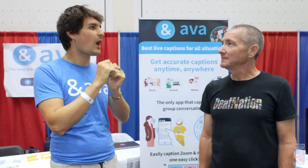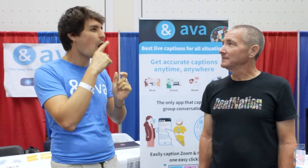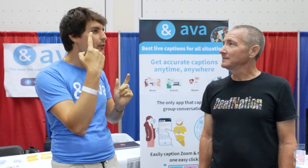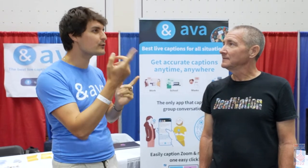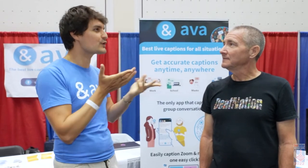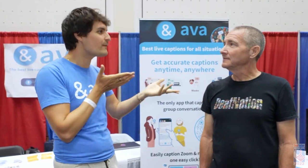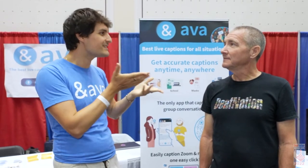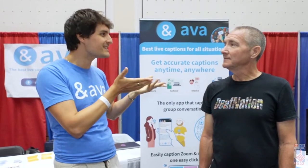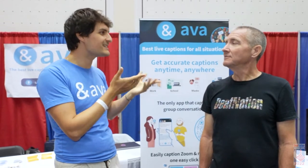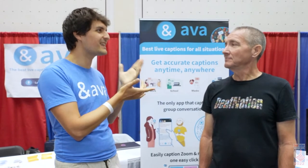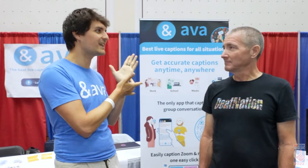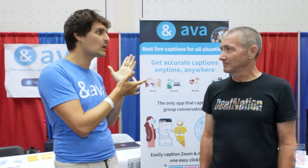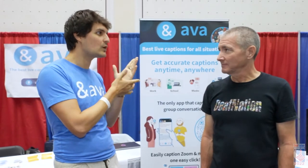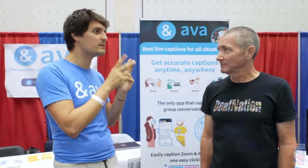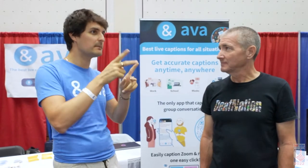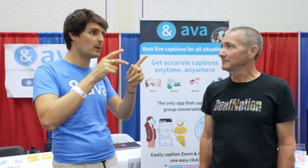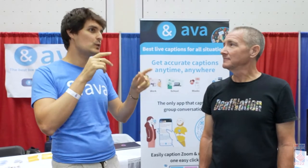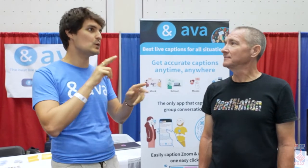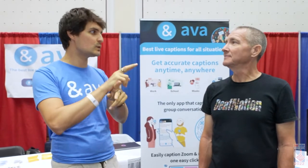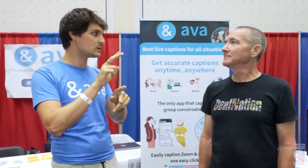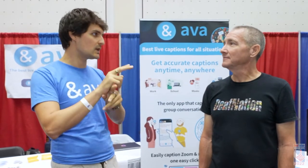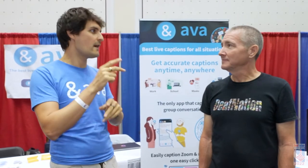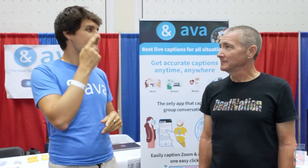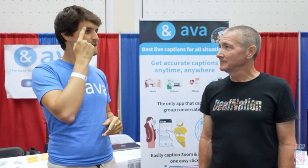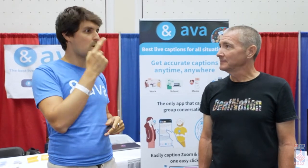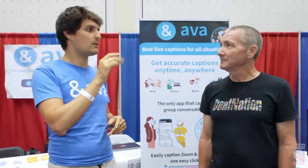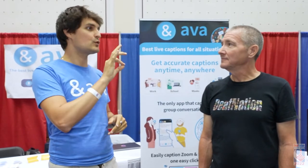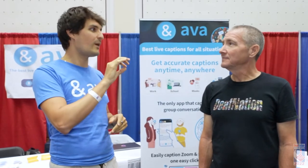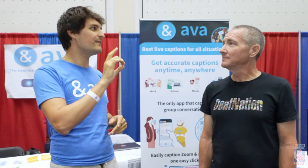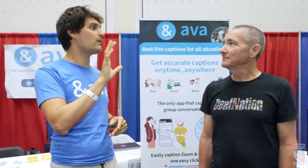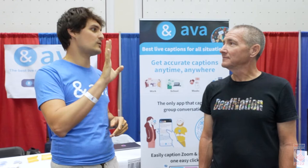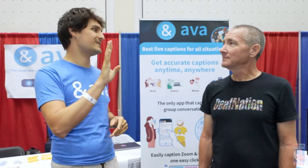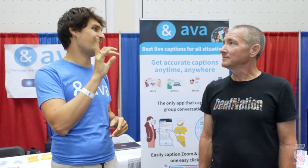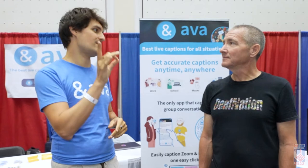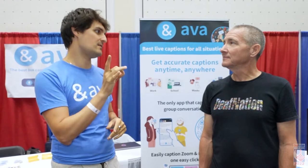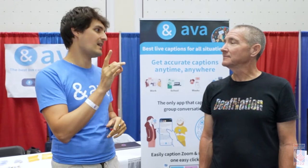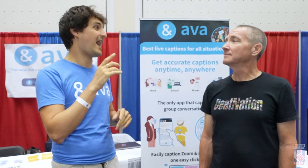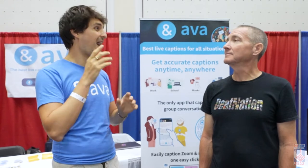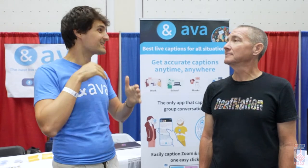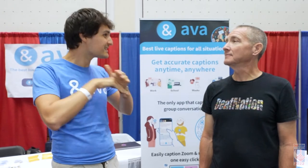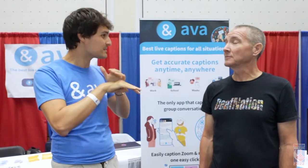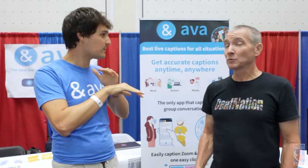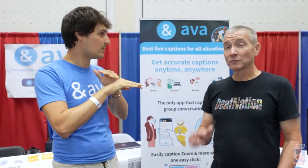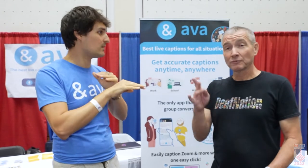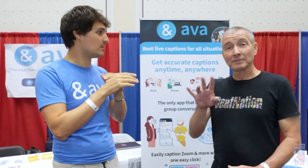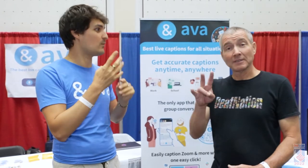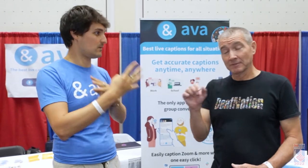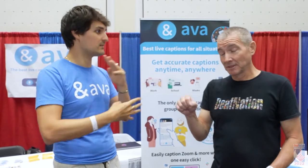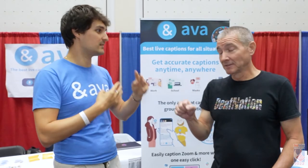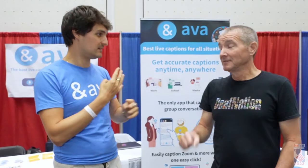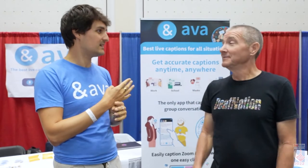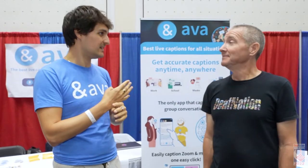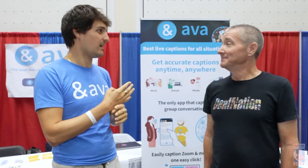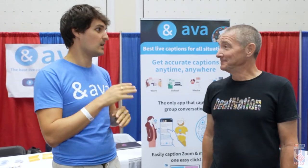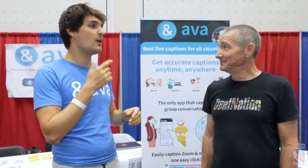to connect with other services so that it can be used 24/7 and have access to it worldwide.